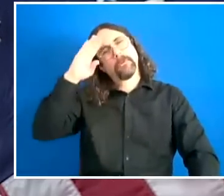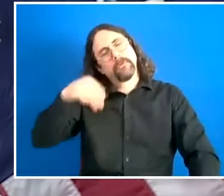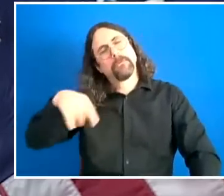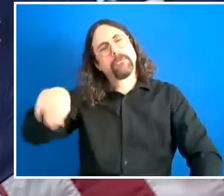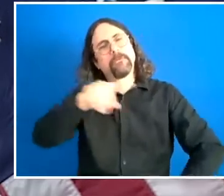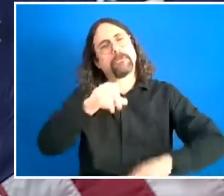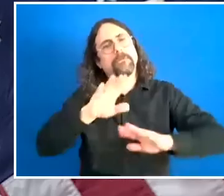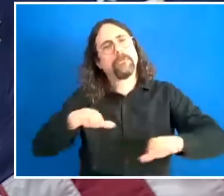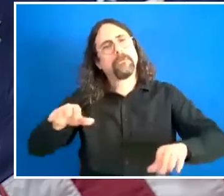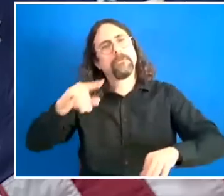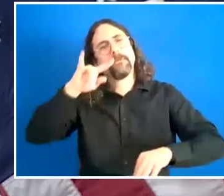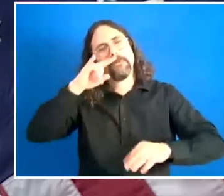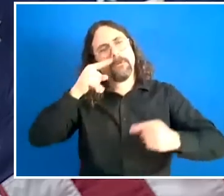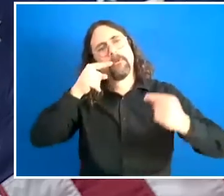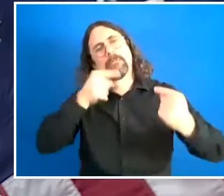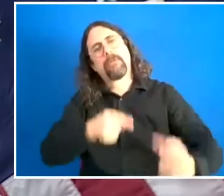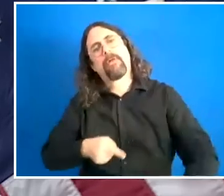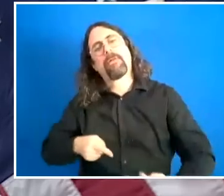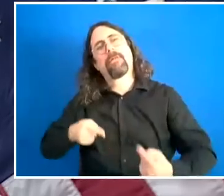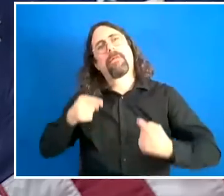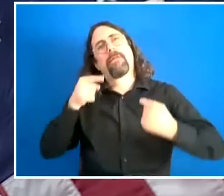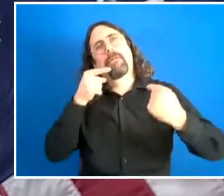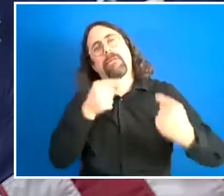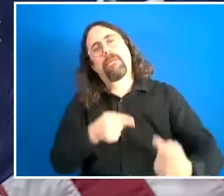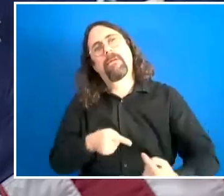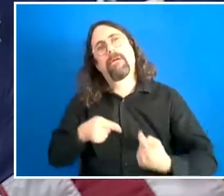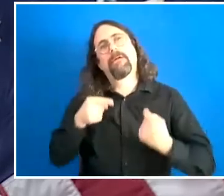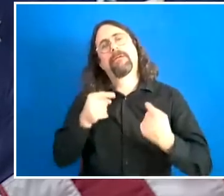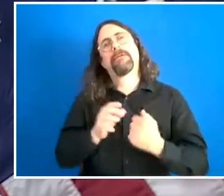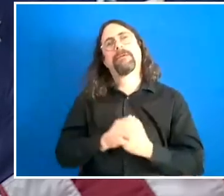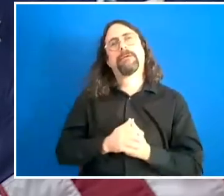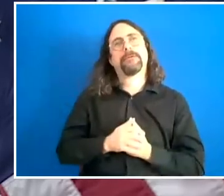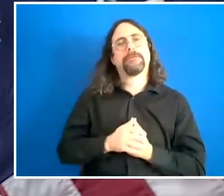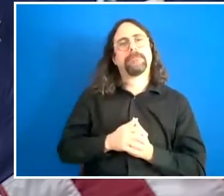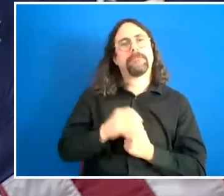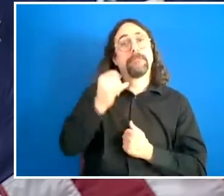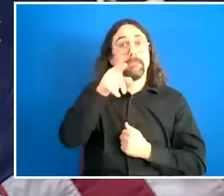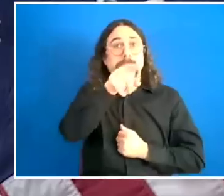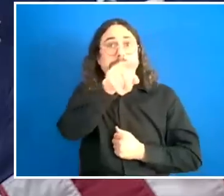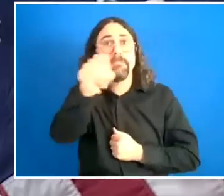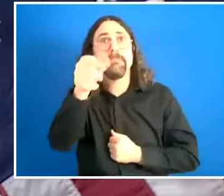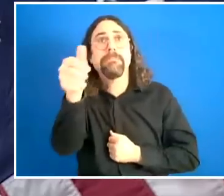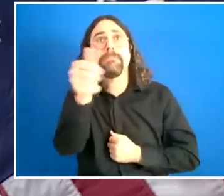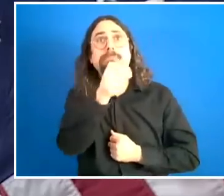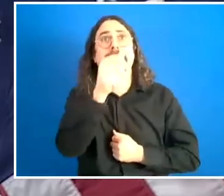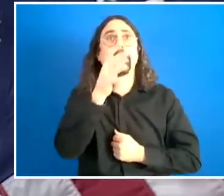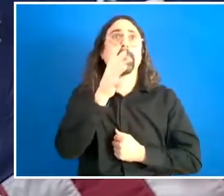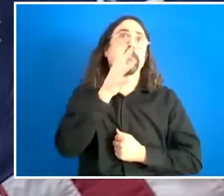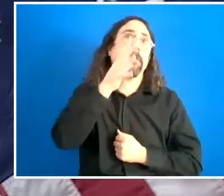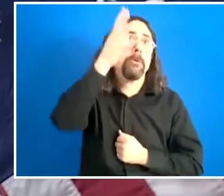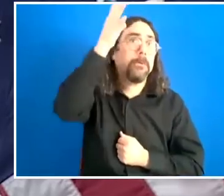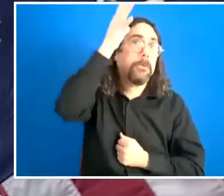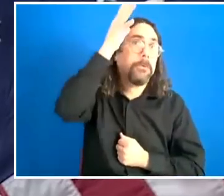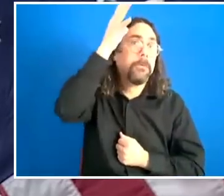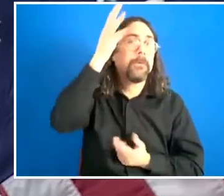TO BE THERE FO R THEM. EVERY ADU WITH A CHILD IN YOUR LIFE, YOU KNOW WHAT I'M TALKING ABOUT. YOUE 'RTHOR F THEM ALL THE TIME.